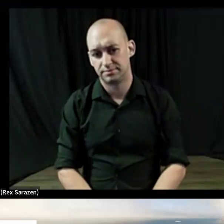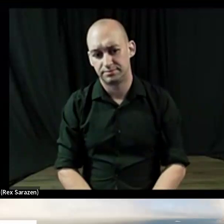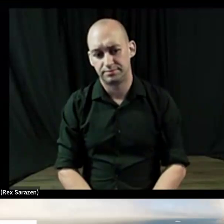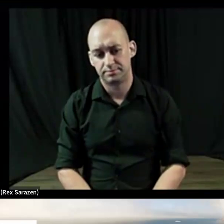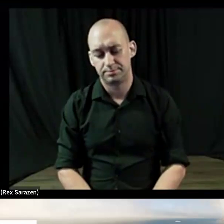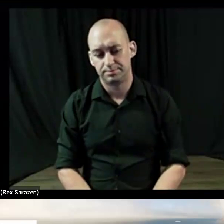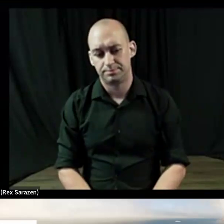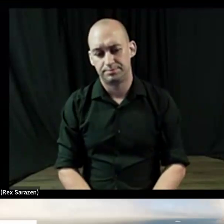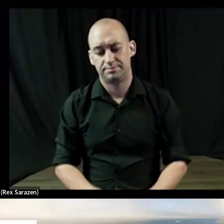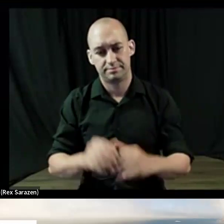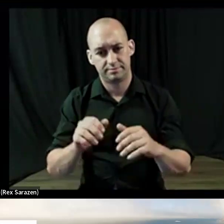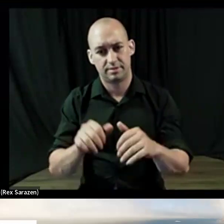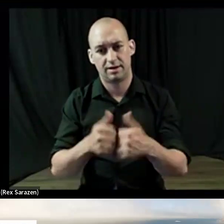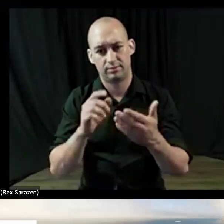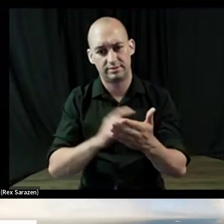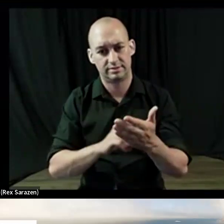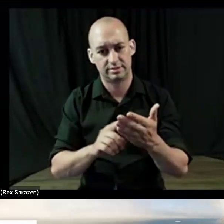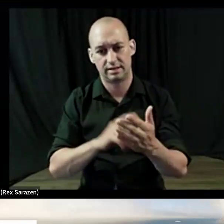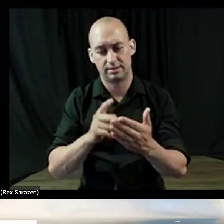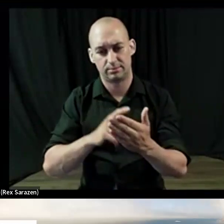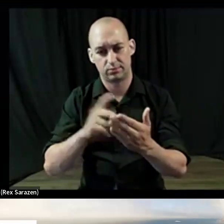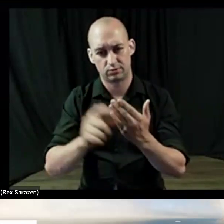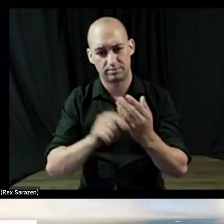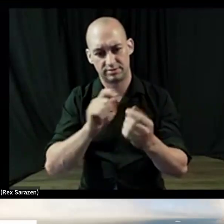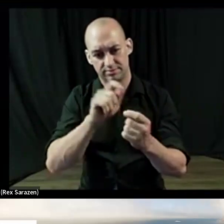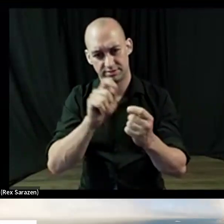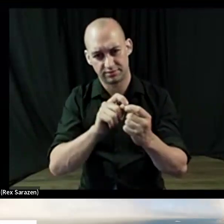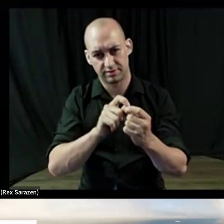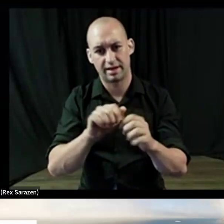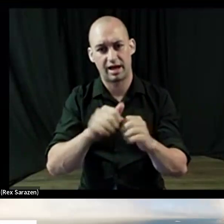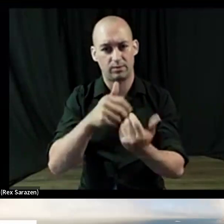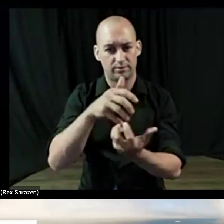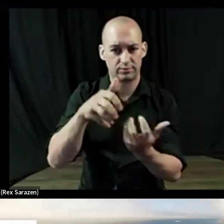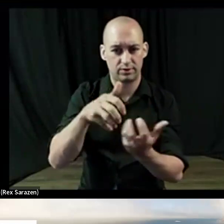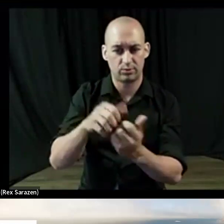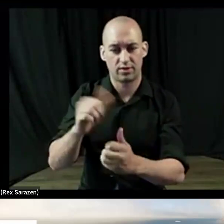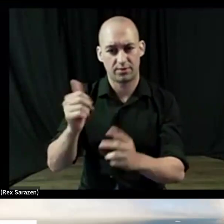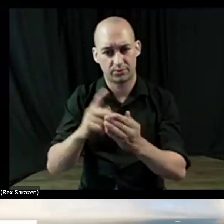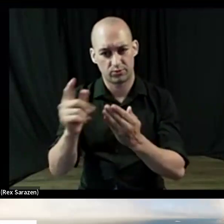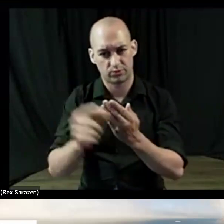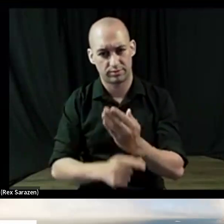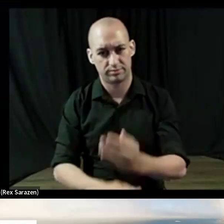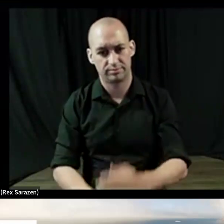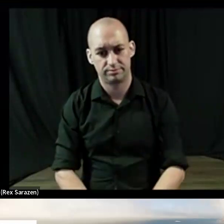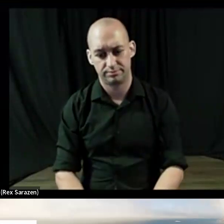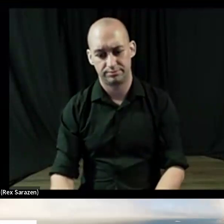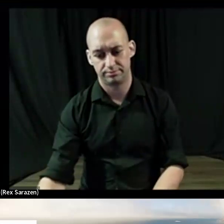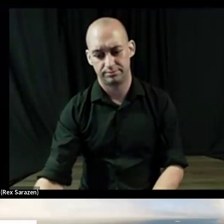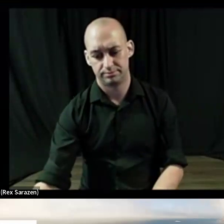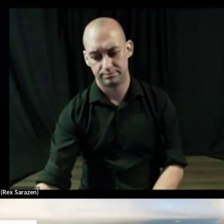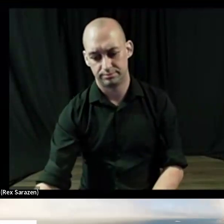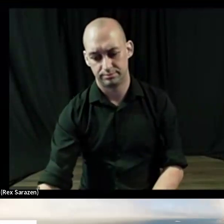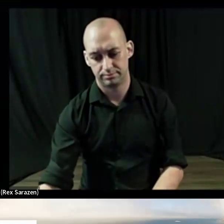how we design the program. And particularly, it's interaction with other programs.